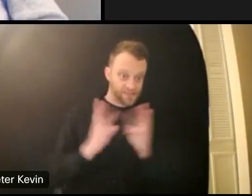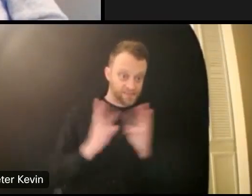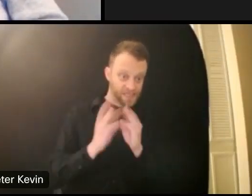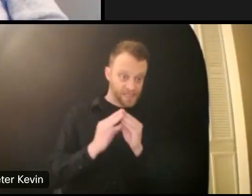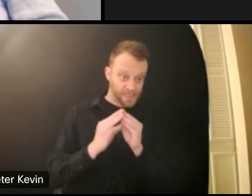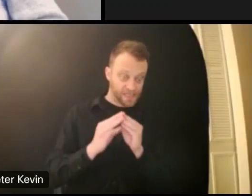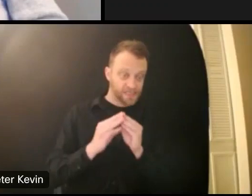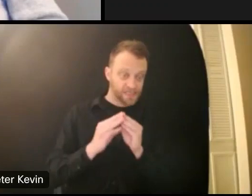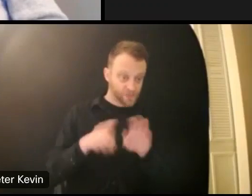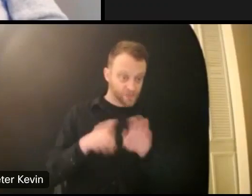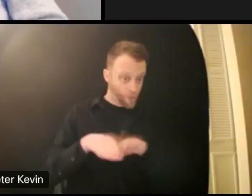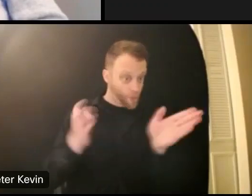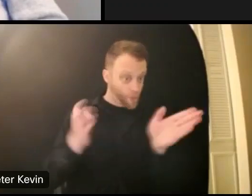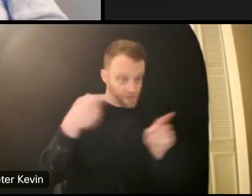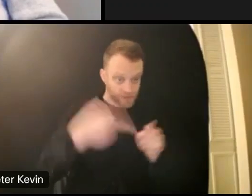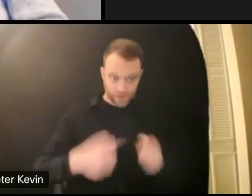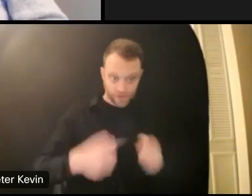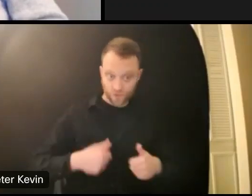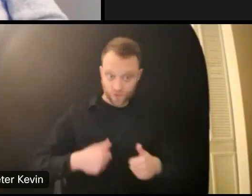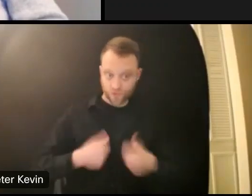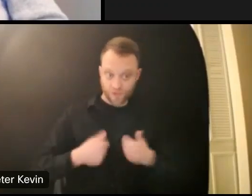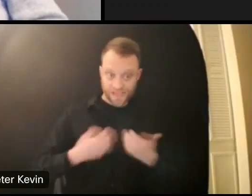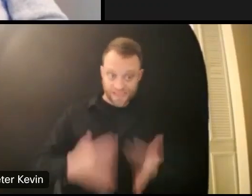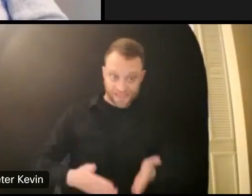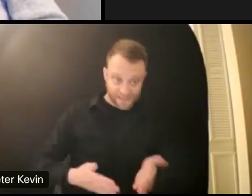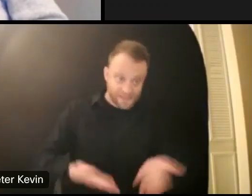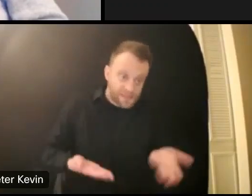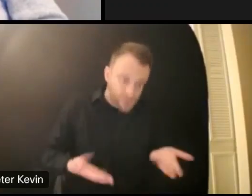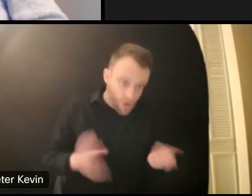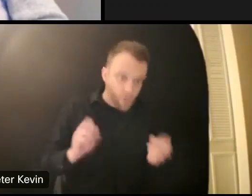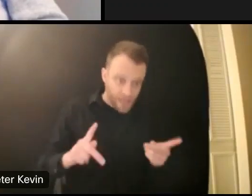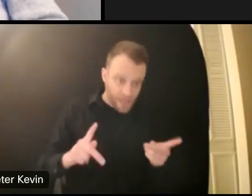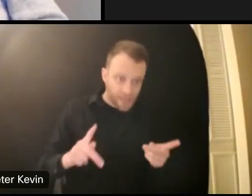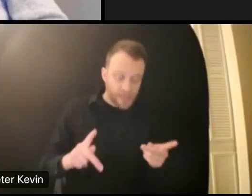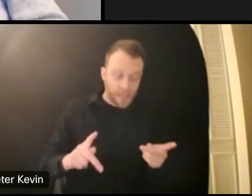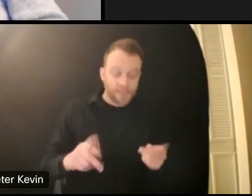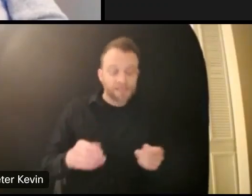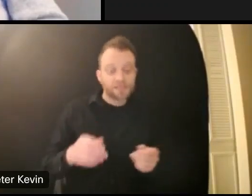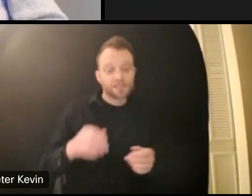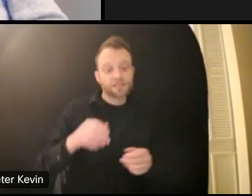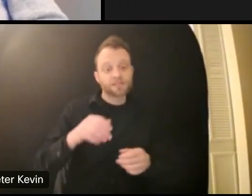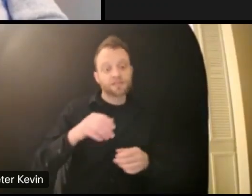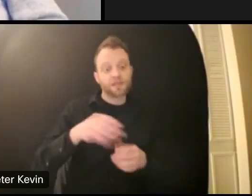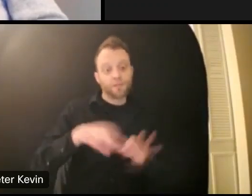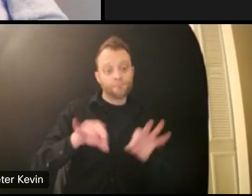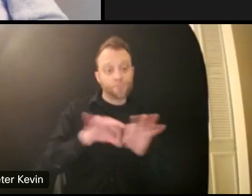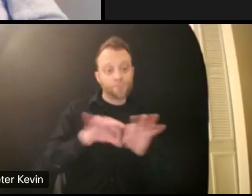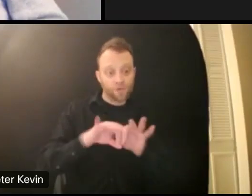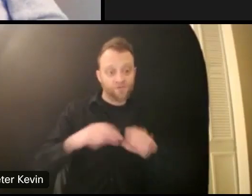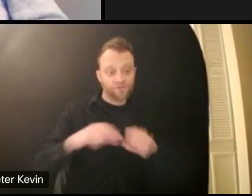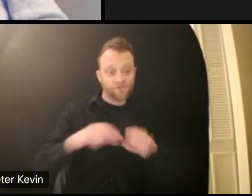valuable in terms of us setting our agenda and we weren't actually conducting any official business